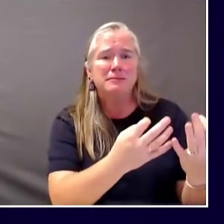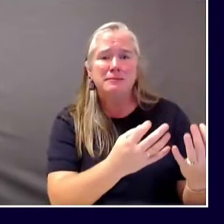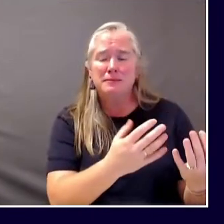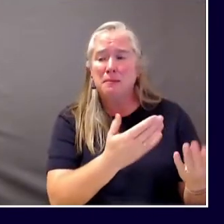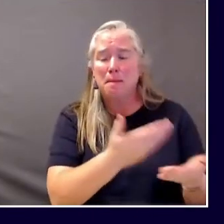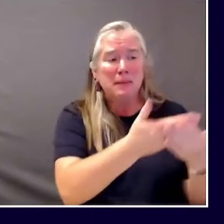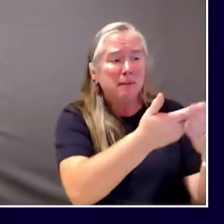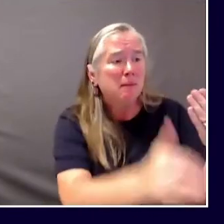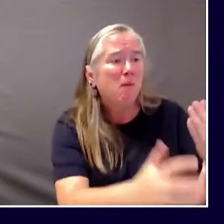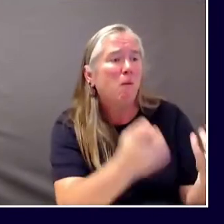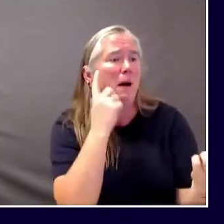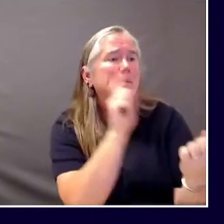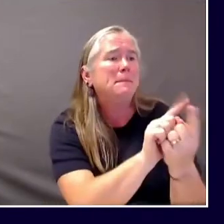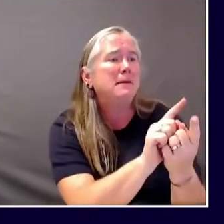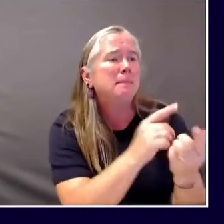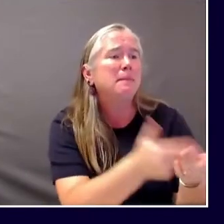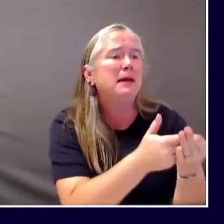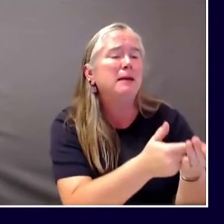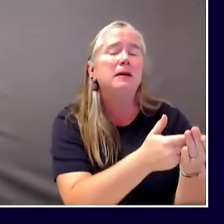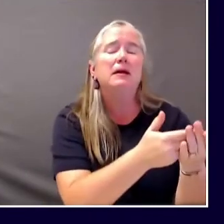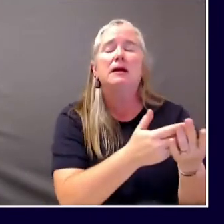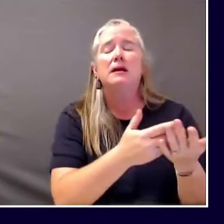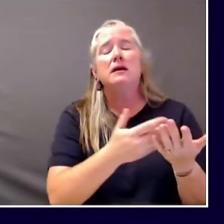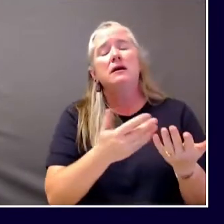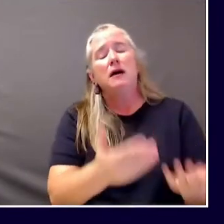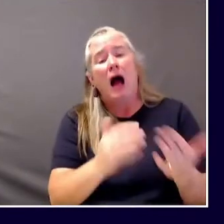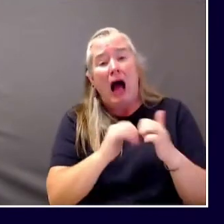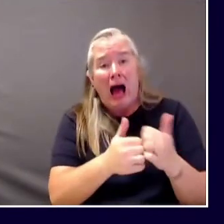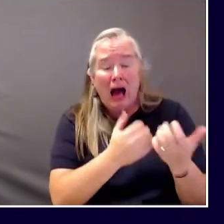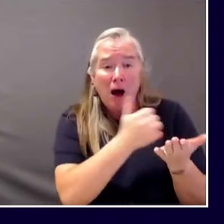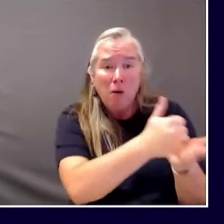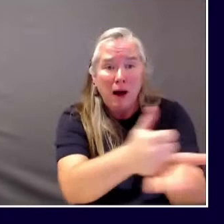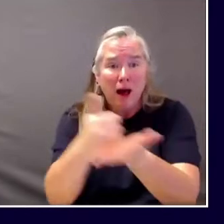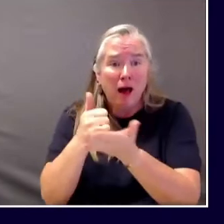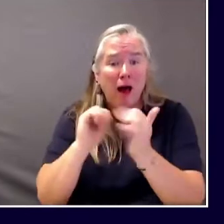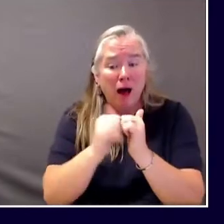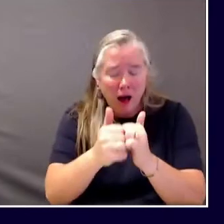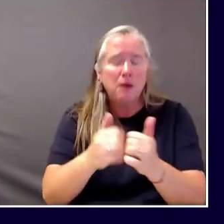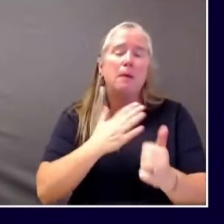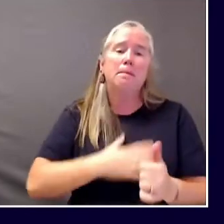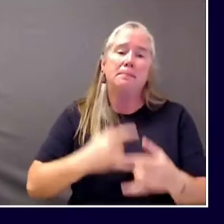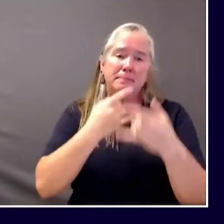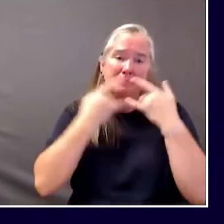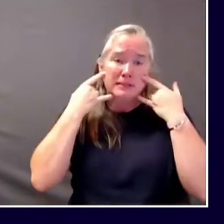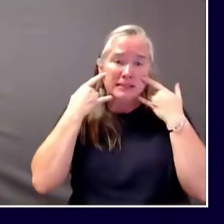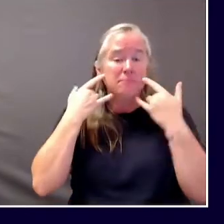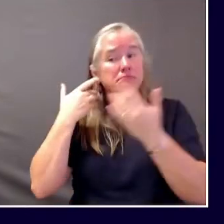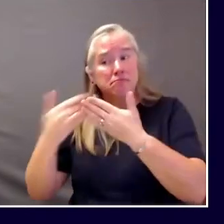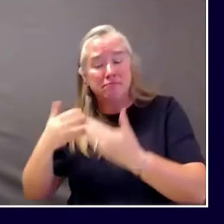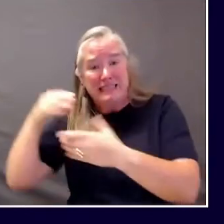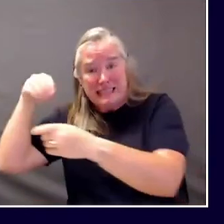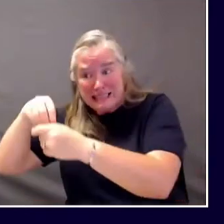please where a face covering when your